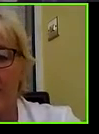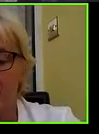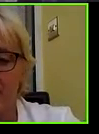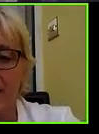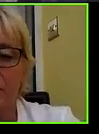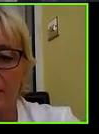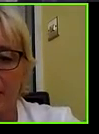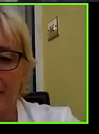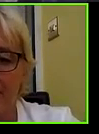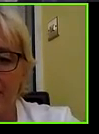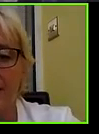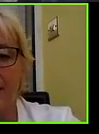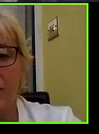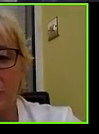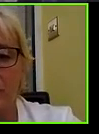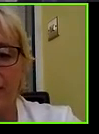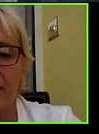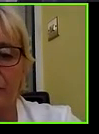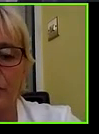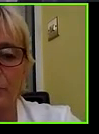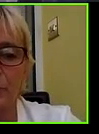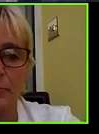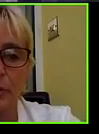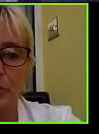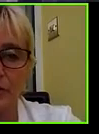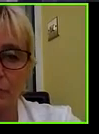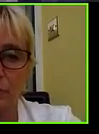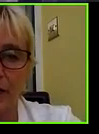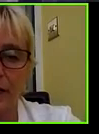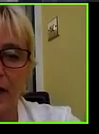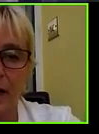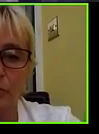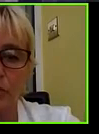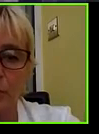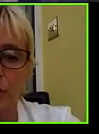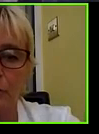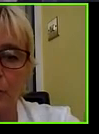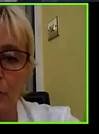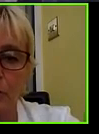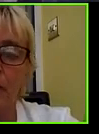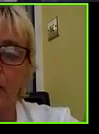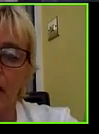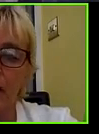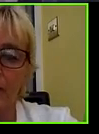are the same there's about 92% of those people able to work from home and the